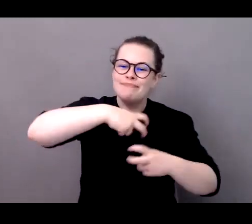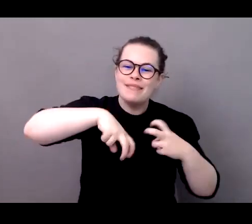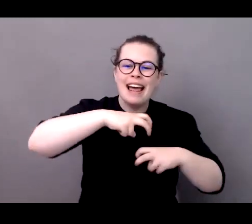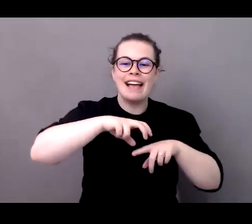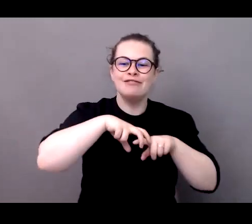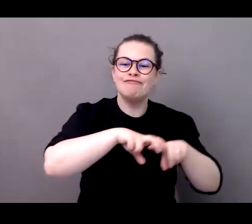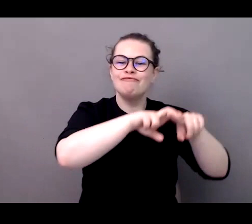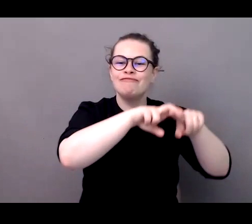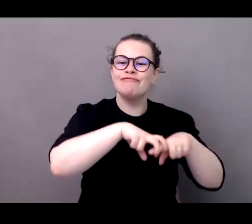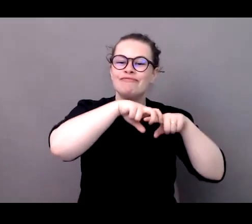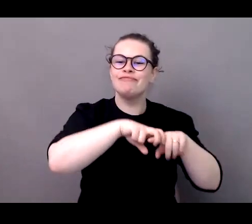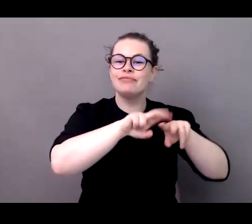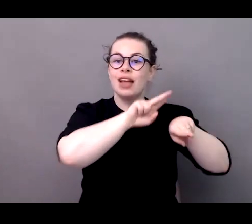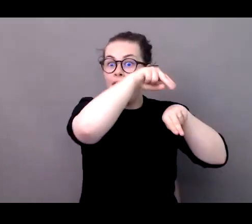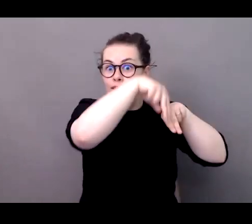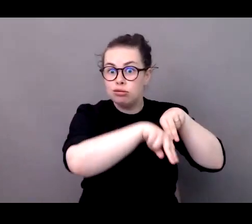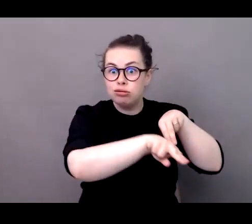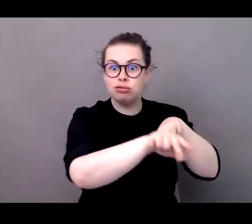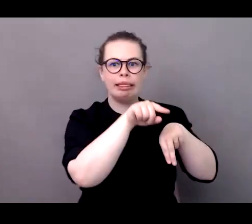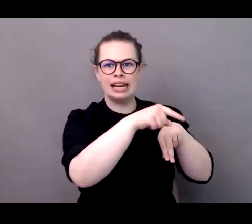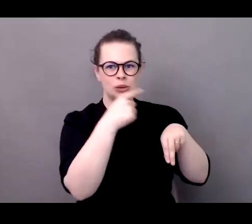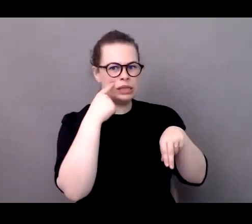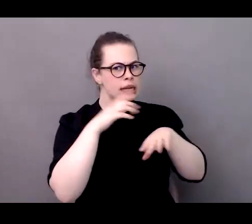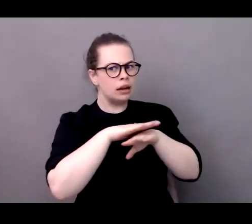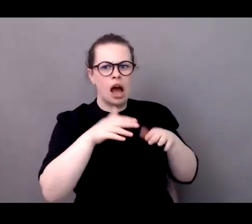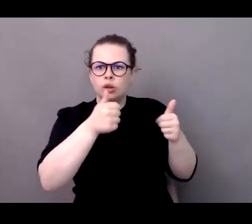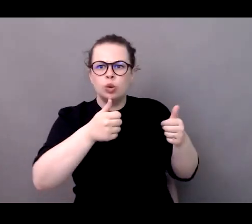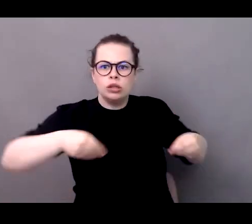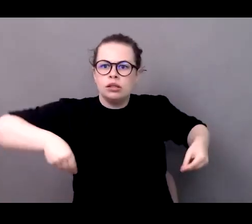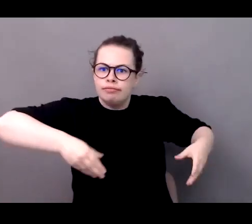practice is something that can be highlighted. We don't want to name any particular state and say